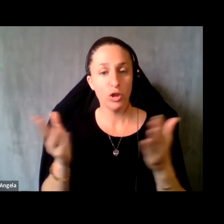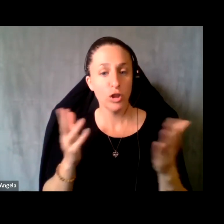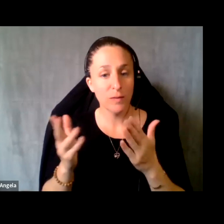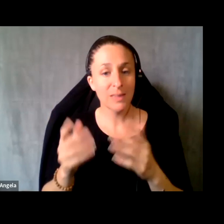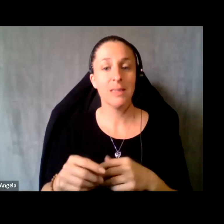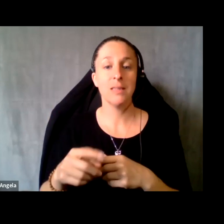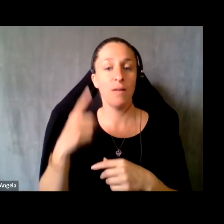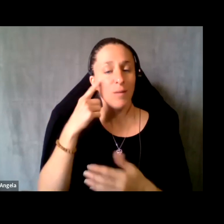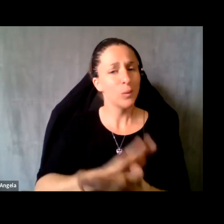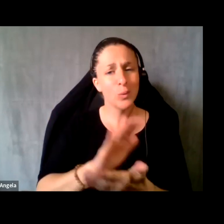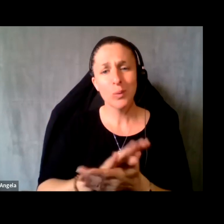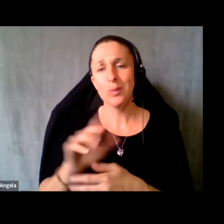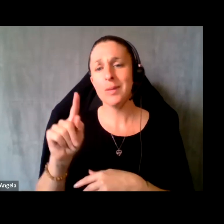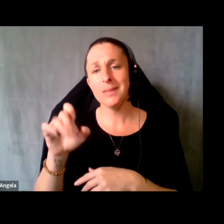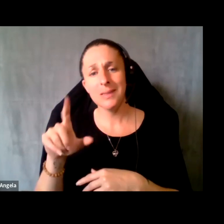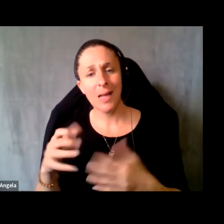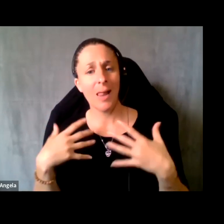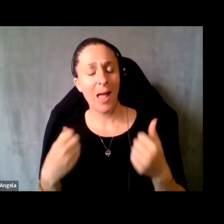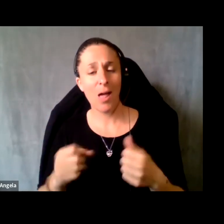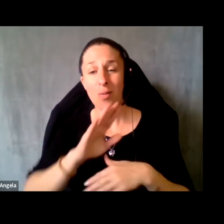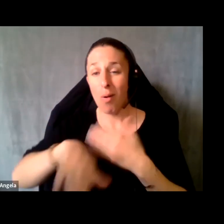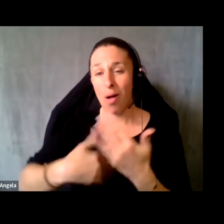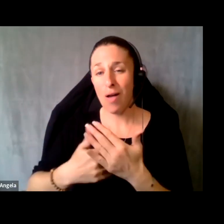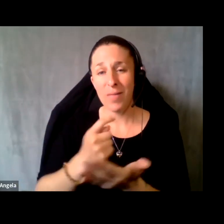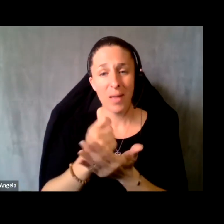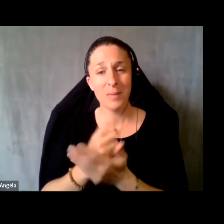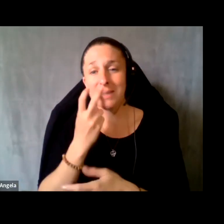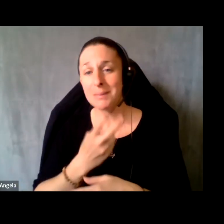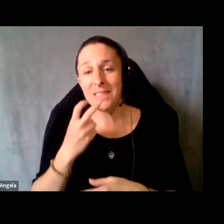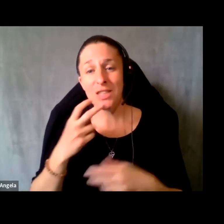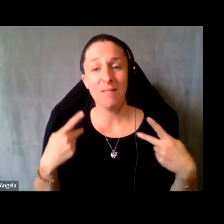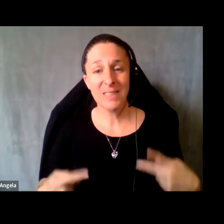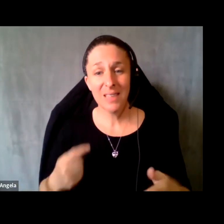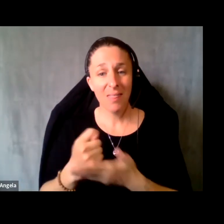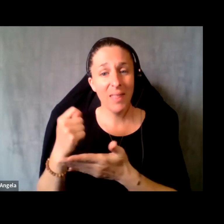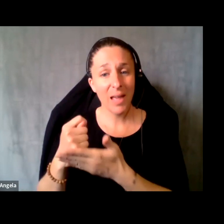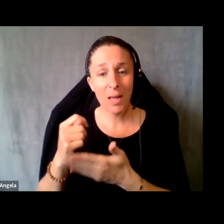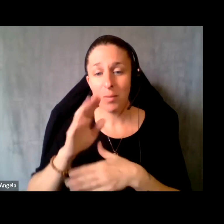Our kids, relying on…all of our therapy: speech, physical therapy, all done remotely.